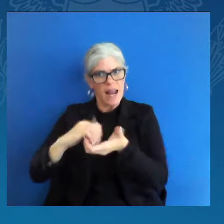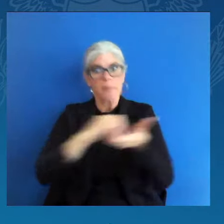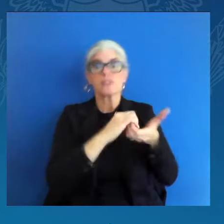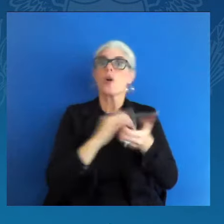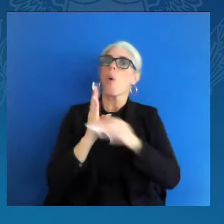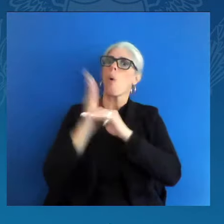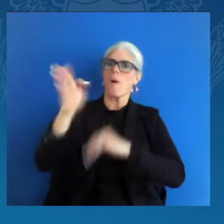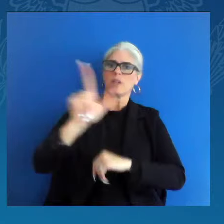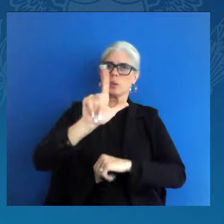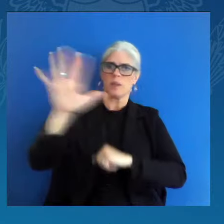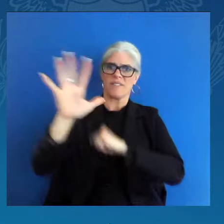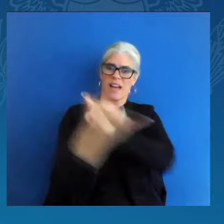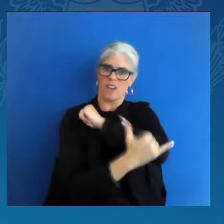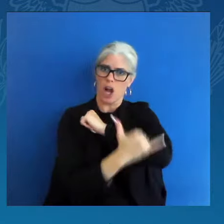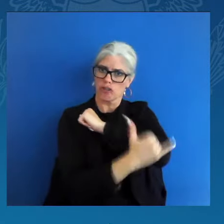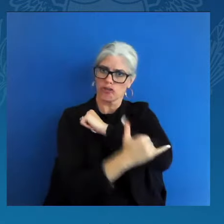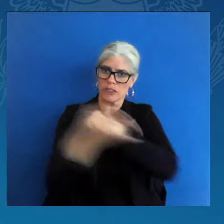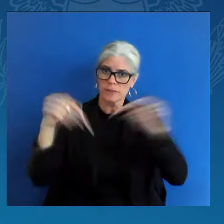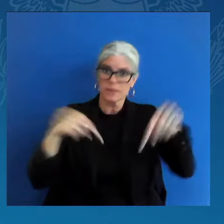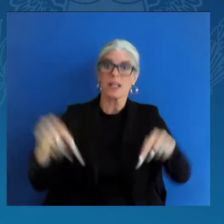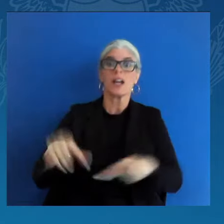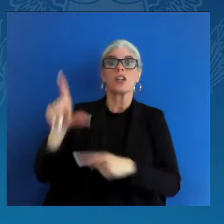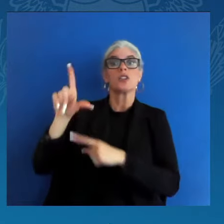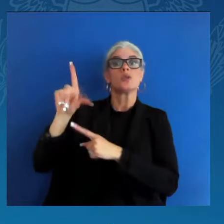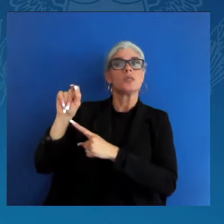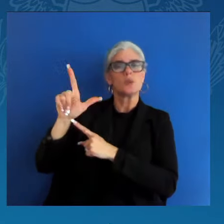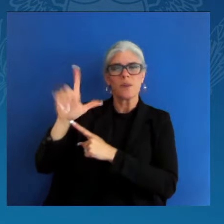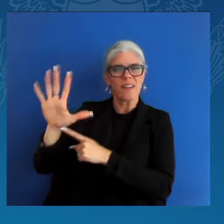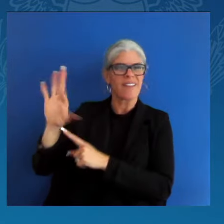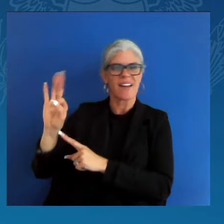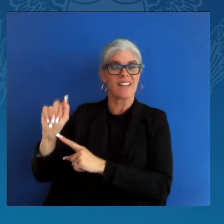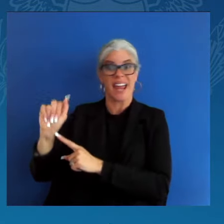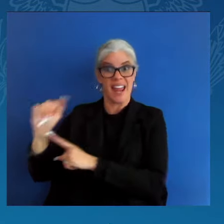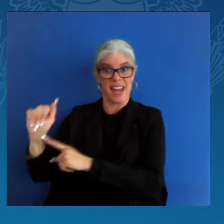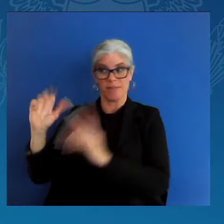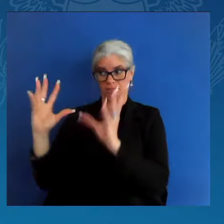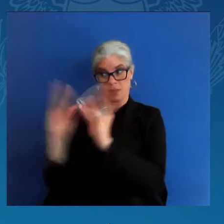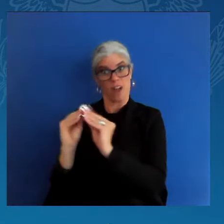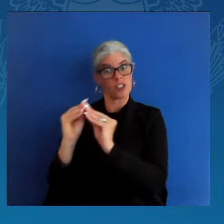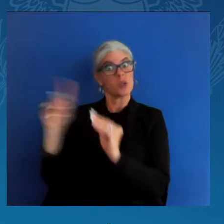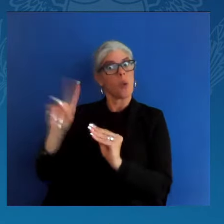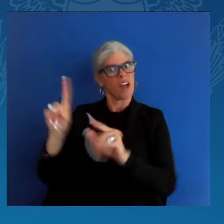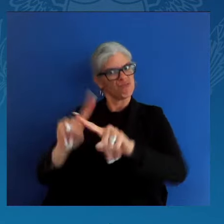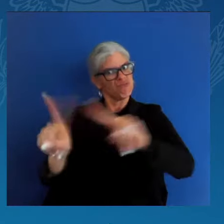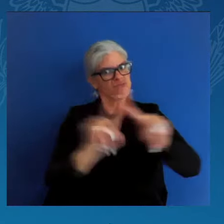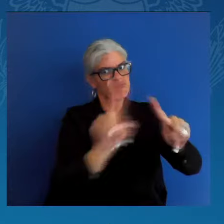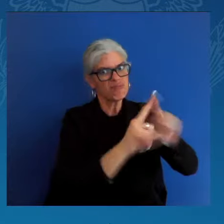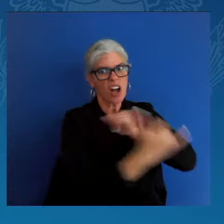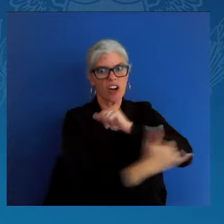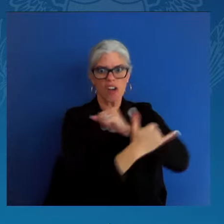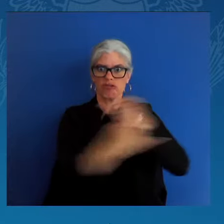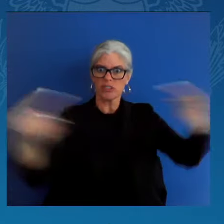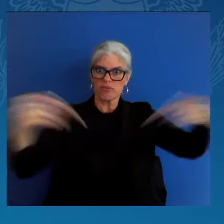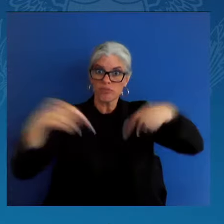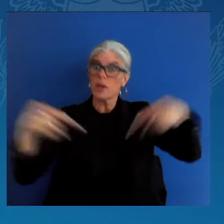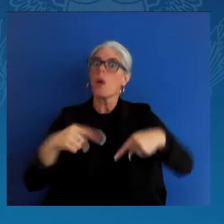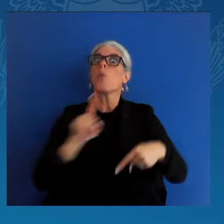and interoperability for the commercial space industry. These partnerships will enable the recognition of launch related safety approvals